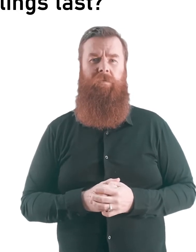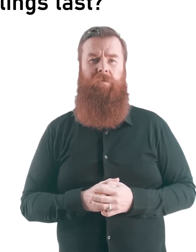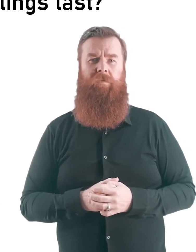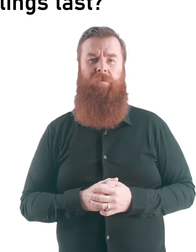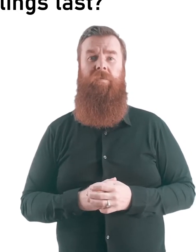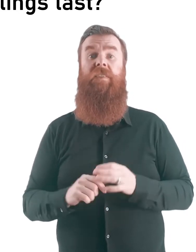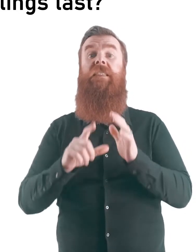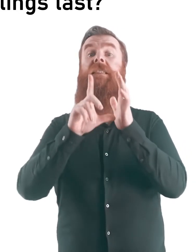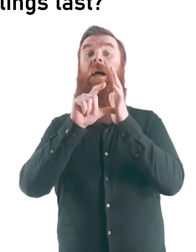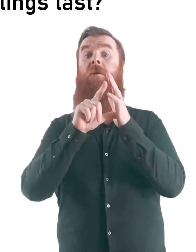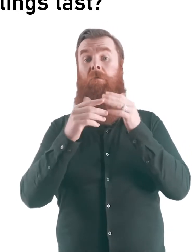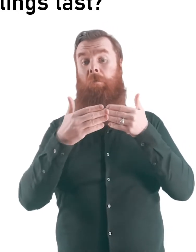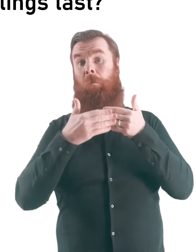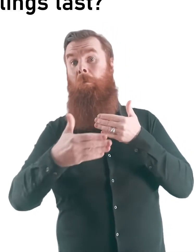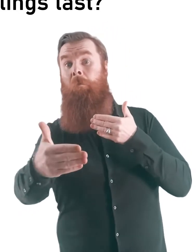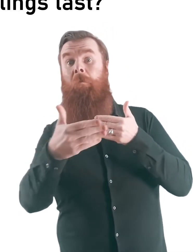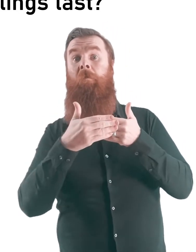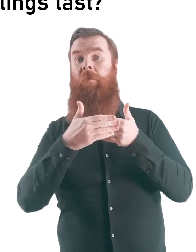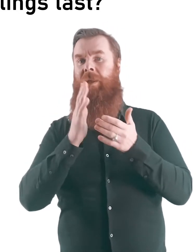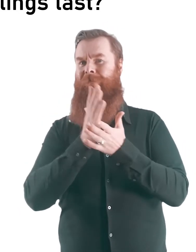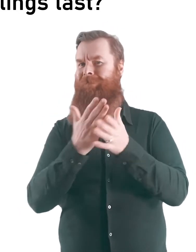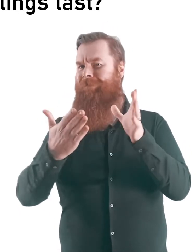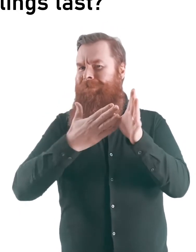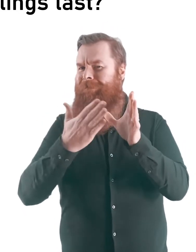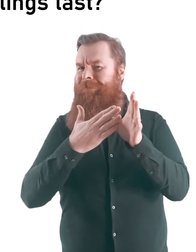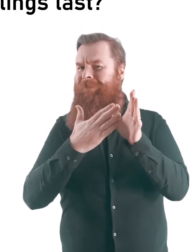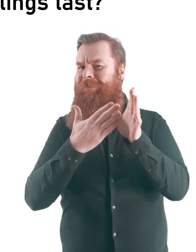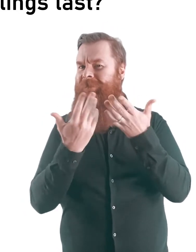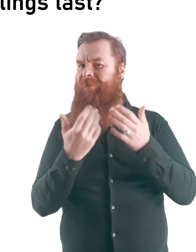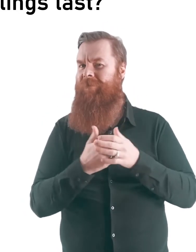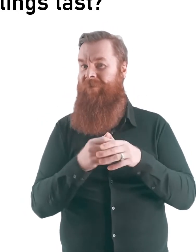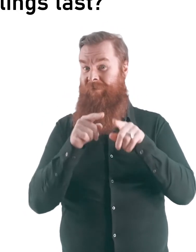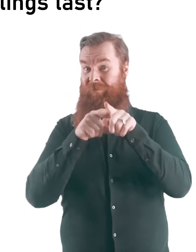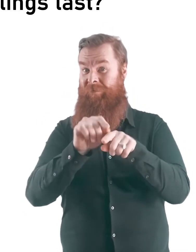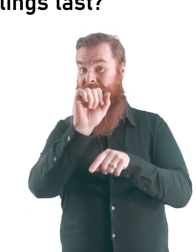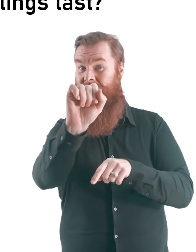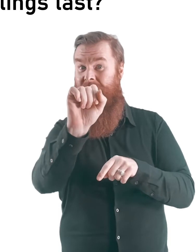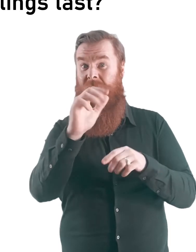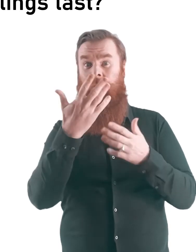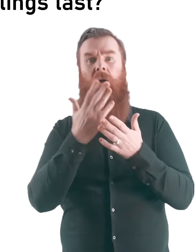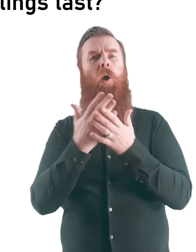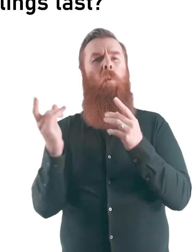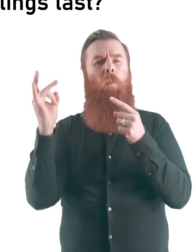The length of time that a filling will last depends on many factors.